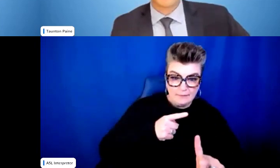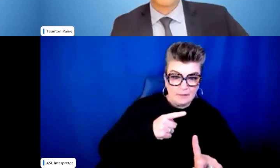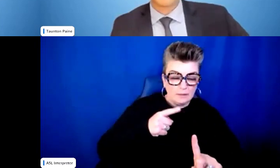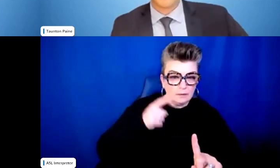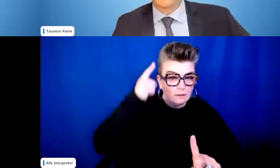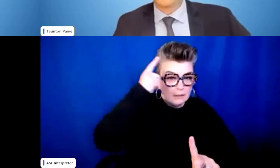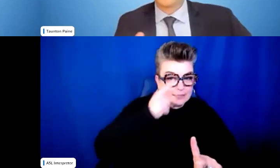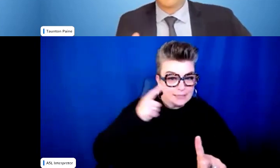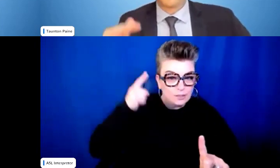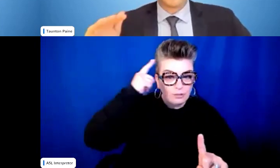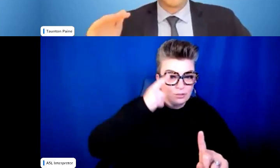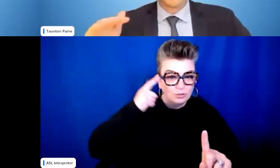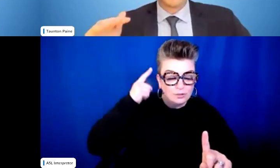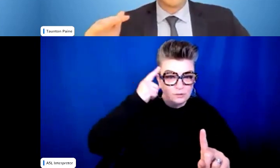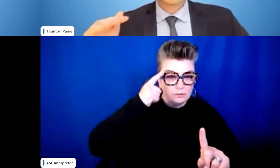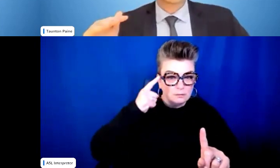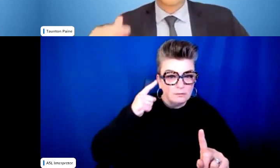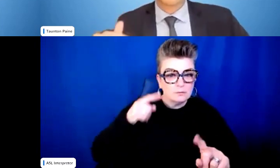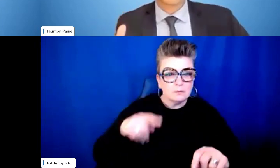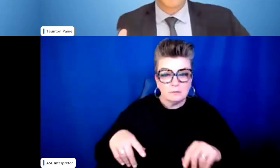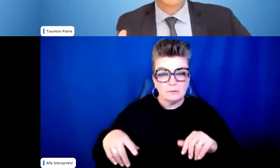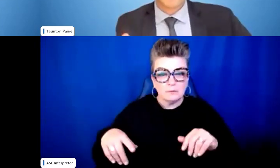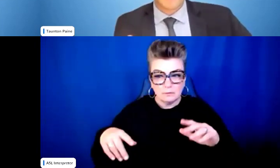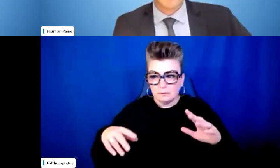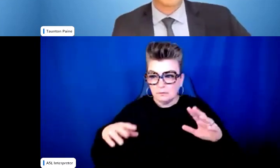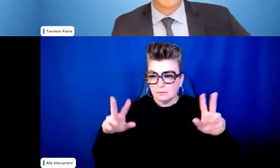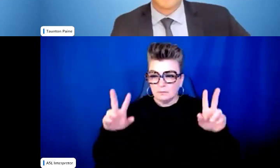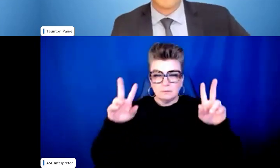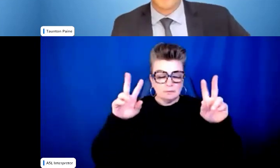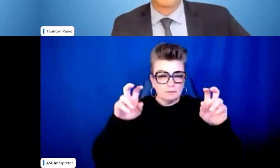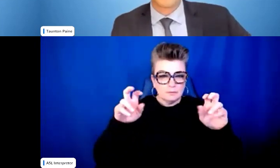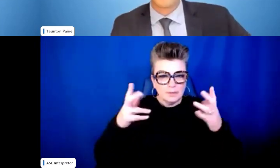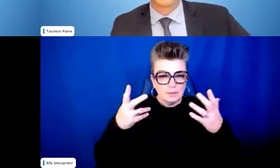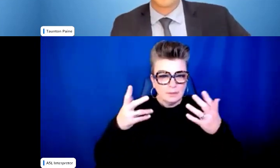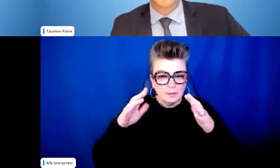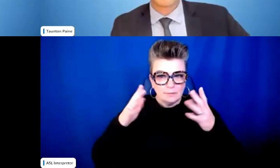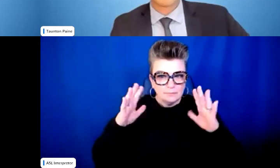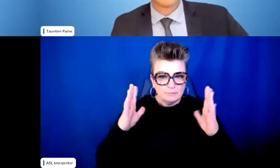of the sort of level of risk that would actually be involved in doing so.